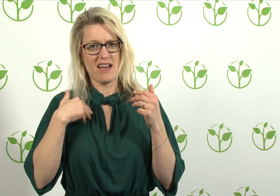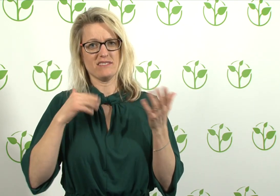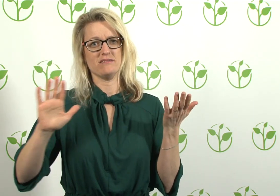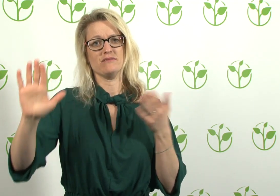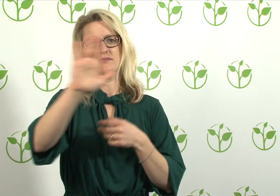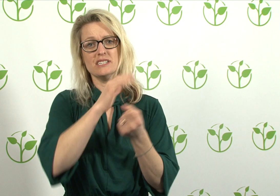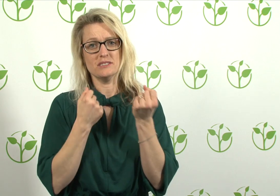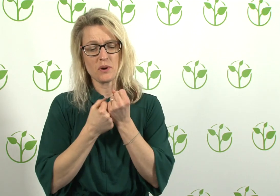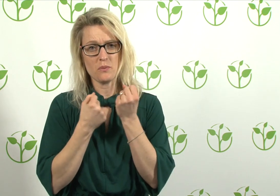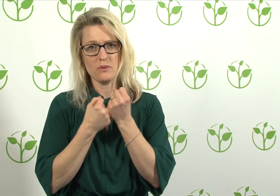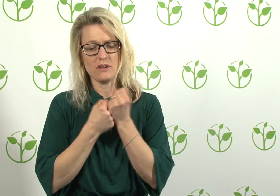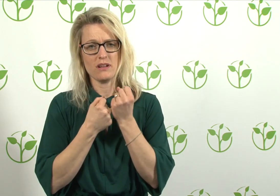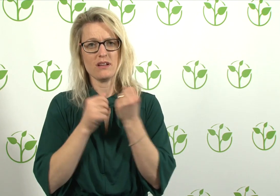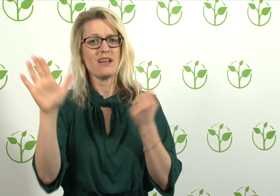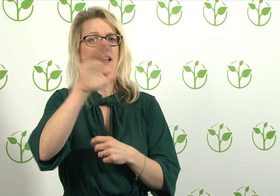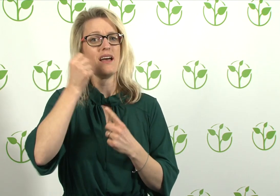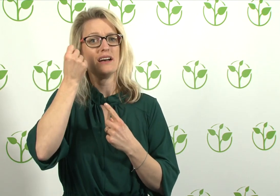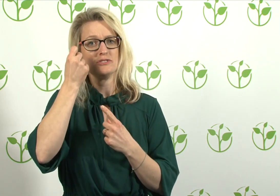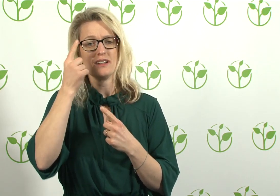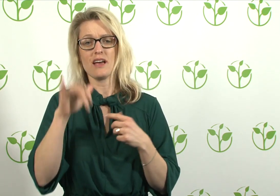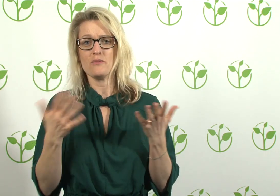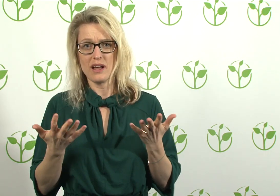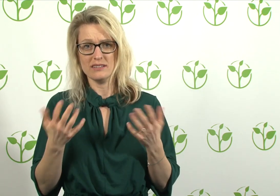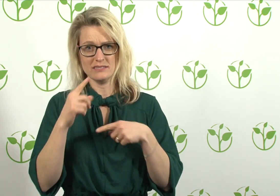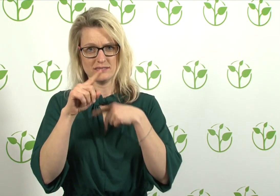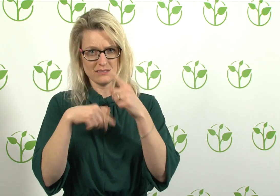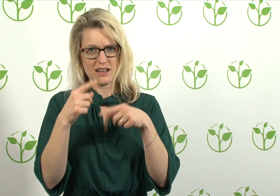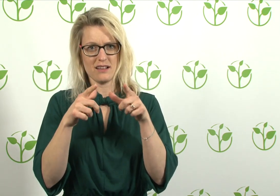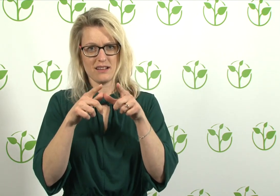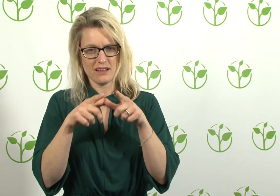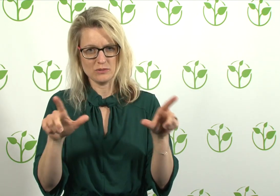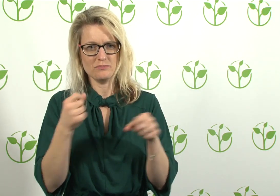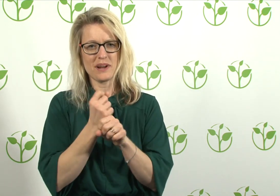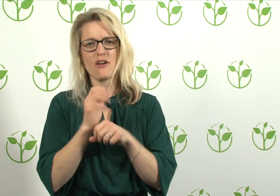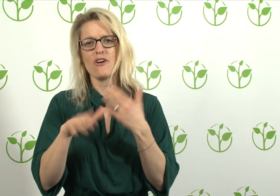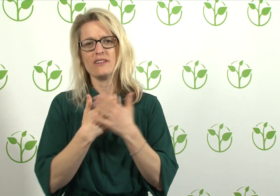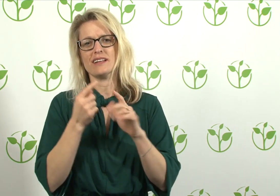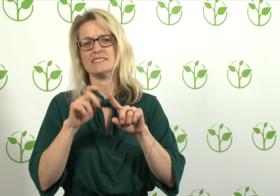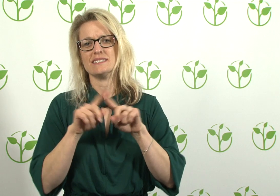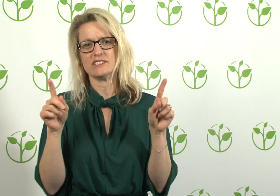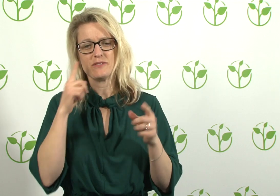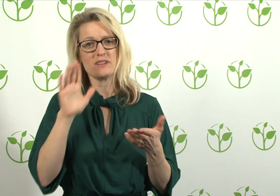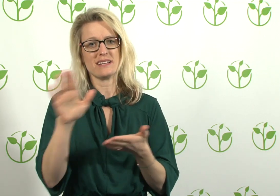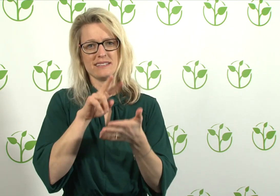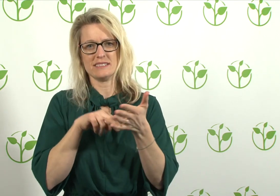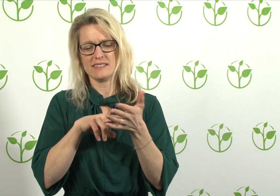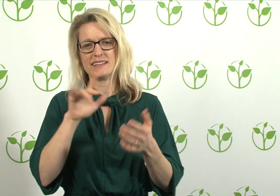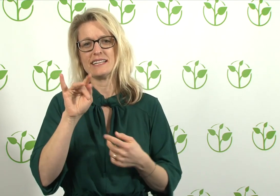But even more important is what this means for the world. That deaf children finally get support ...